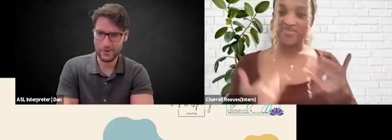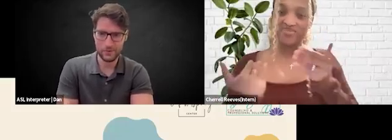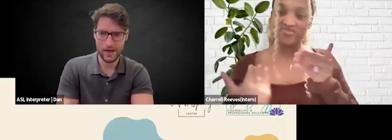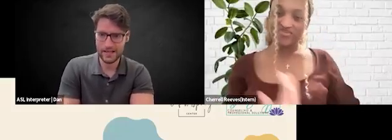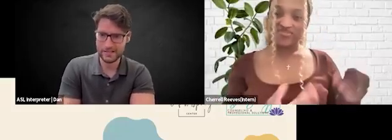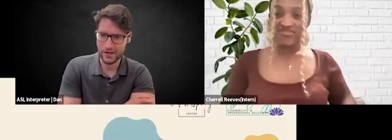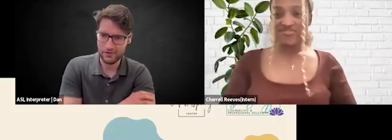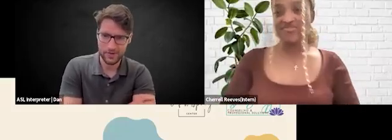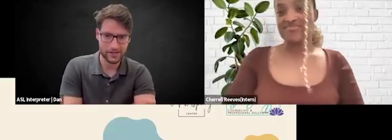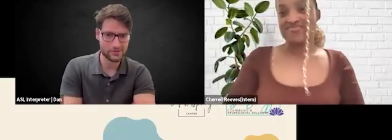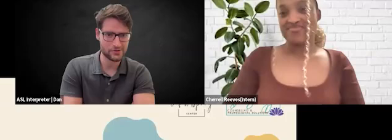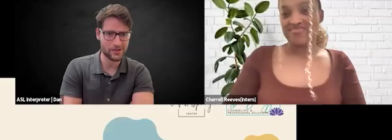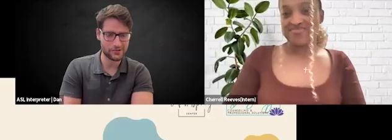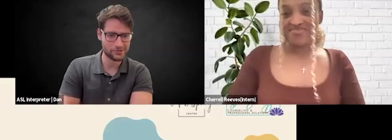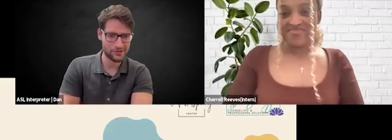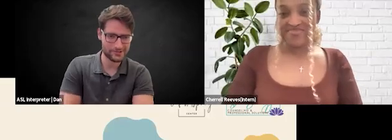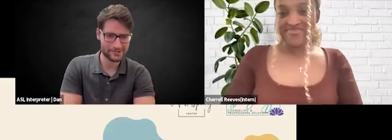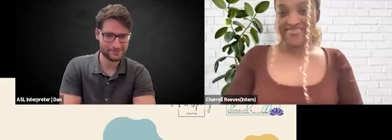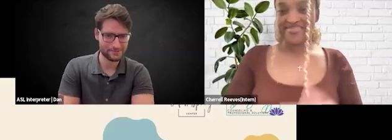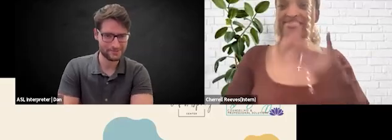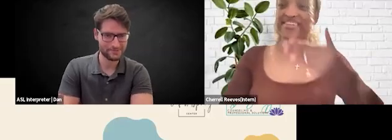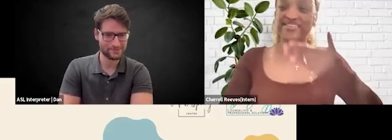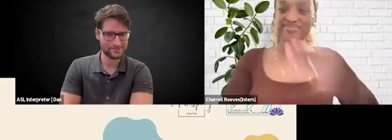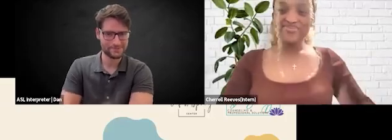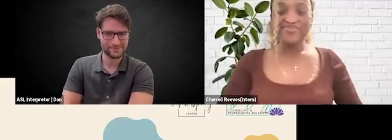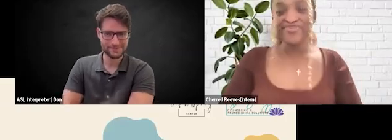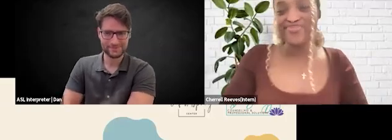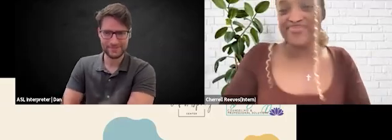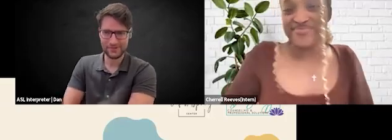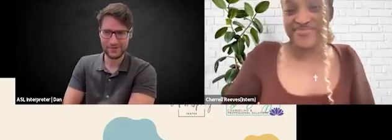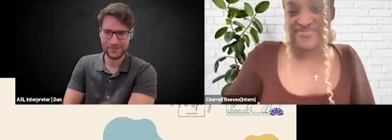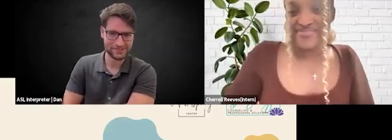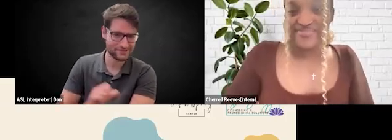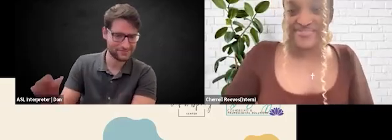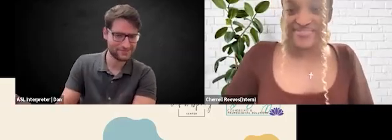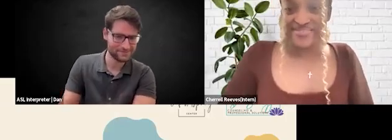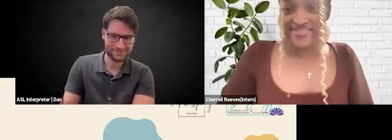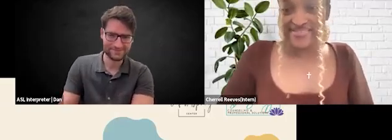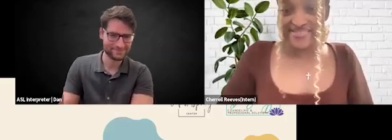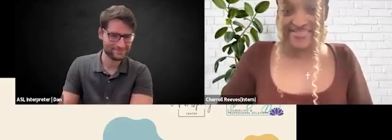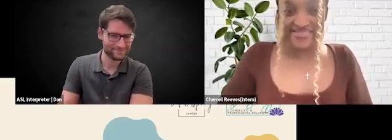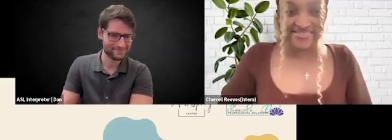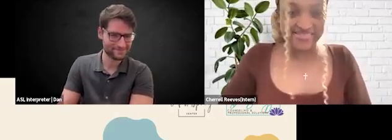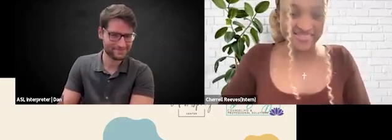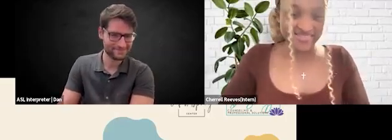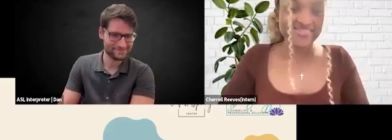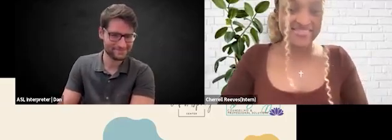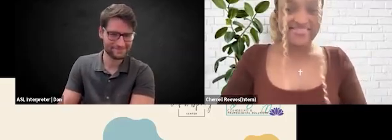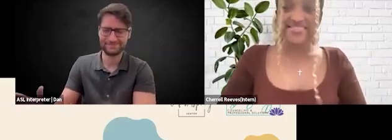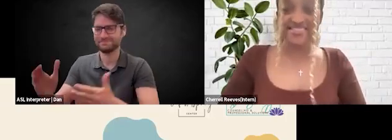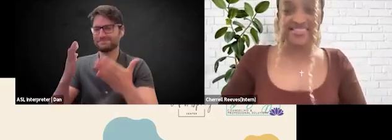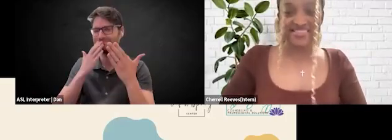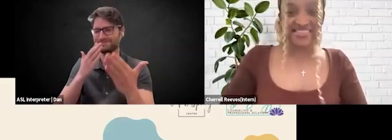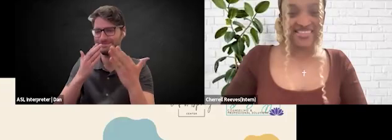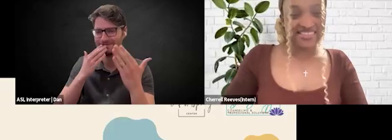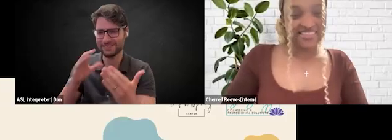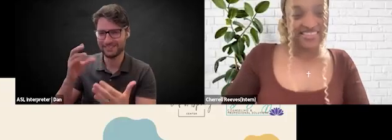And I will pass it off back to Dr. Scruggs. Thank you so much. [Angela] Thank you, Cherrell. Thank you for sharing that.